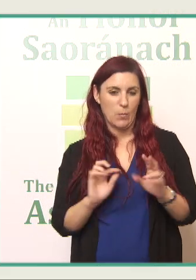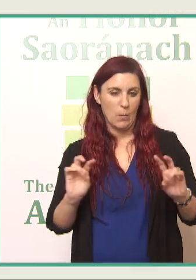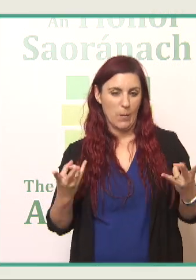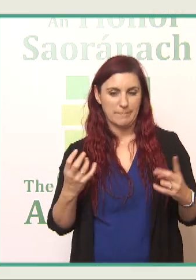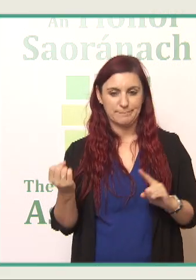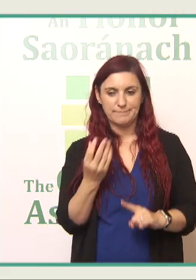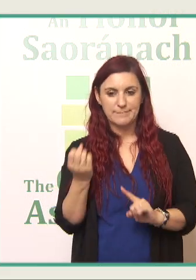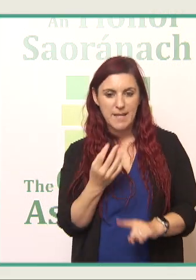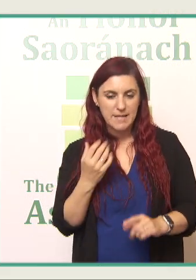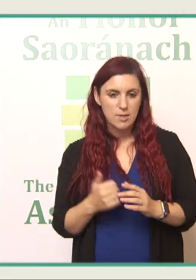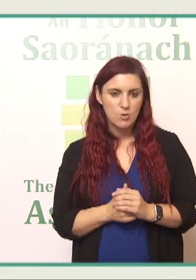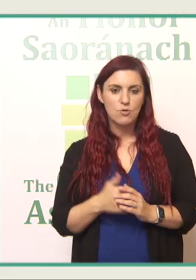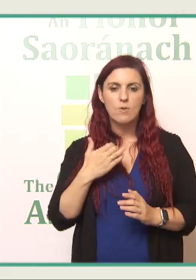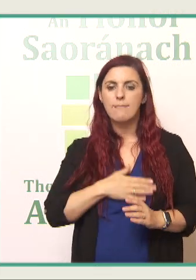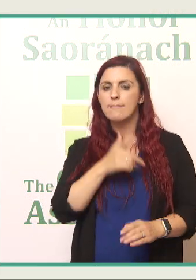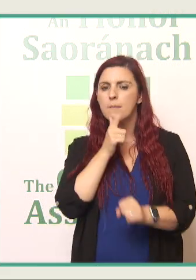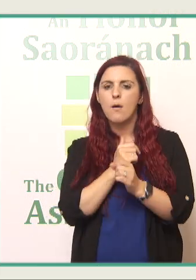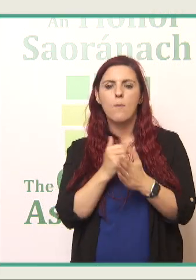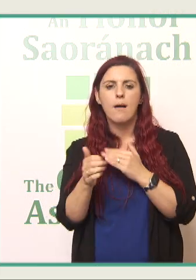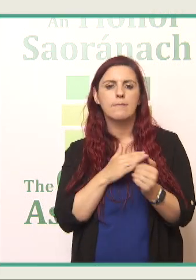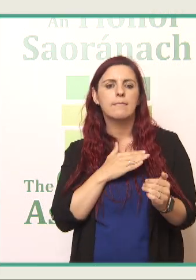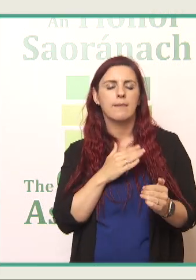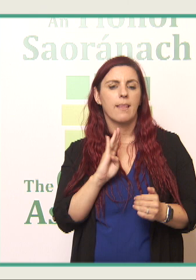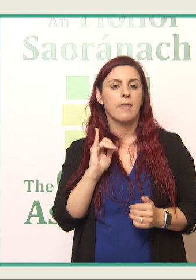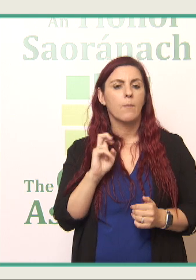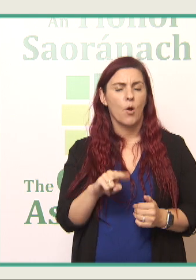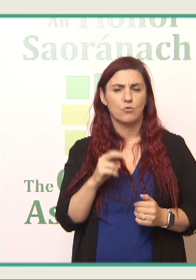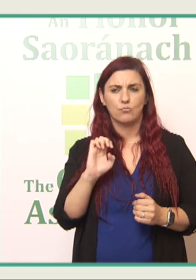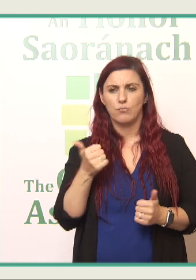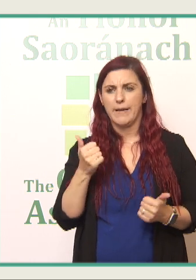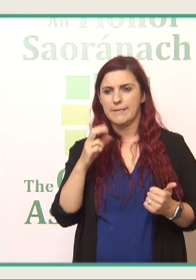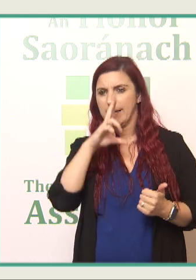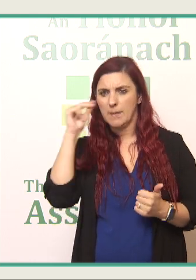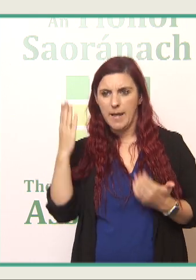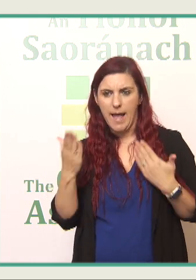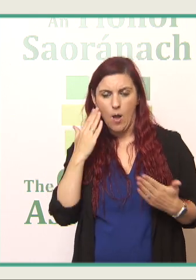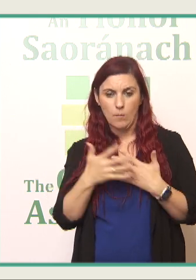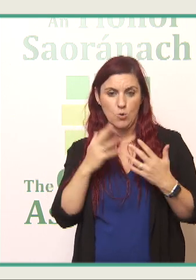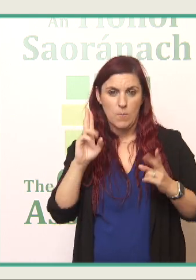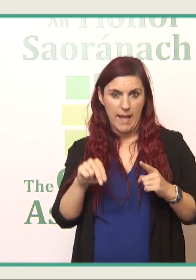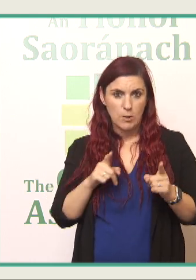um uh just about the fact that the barn is a great Exemplar of of how farming can work to improve uh